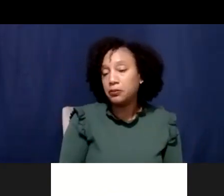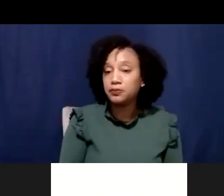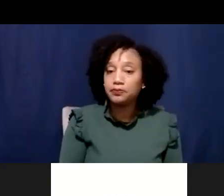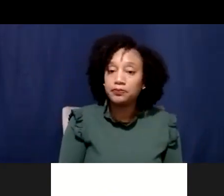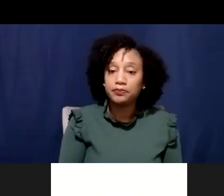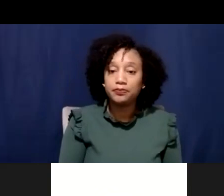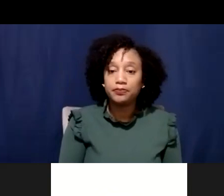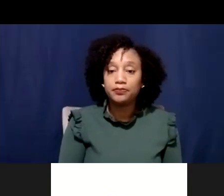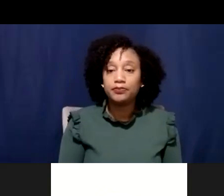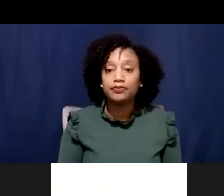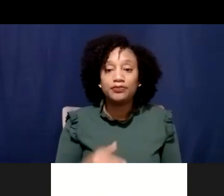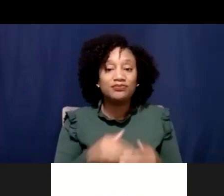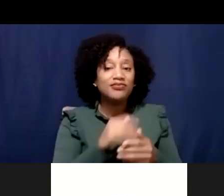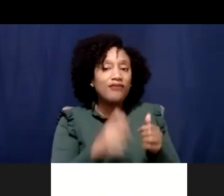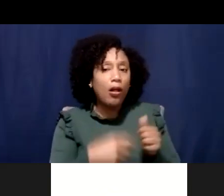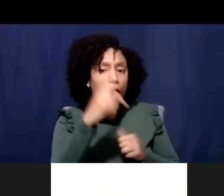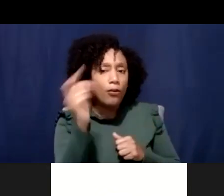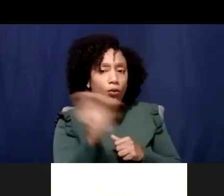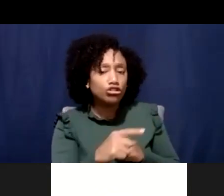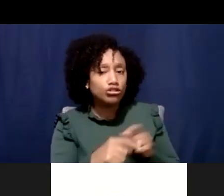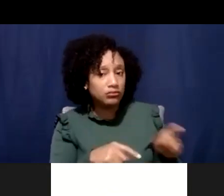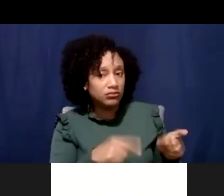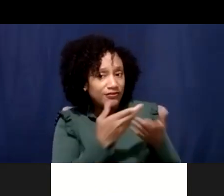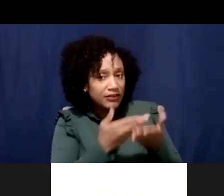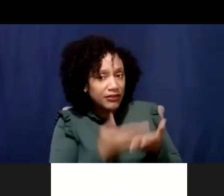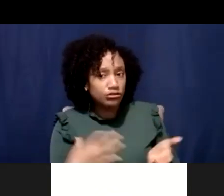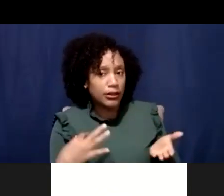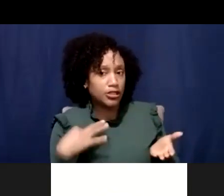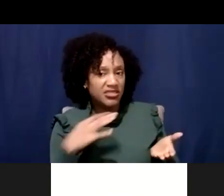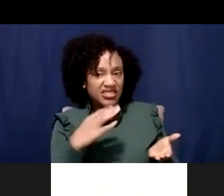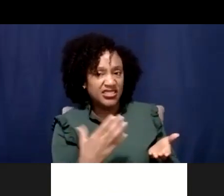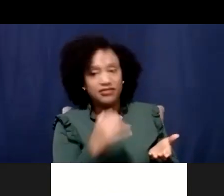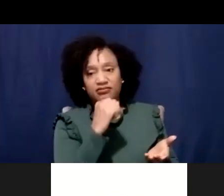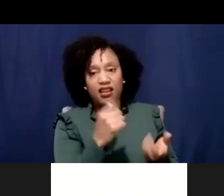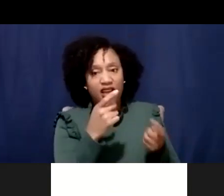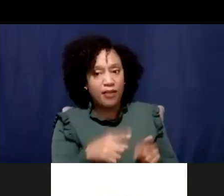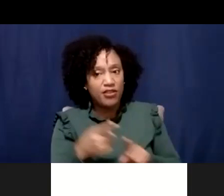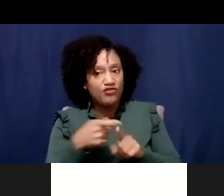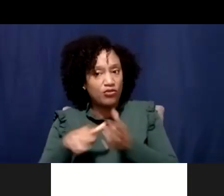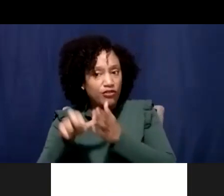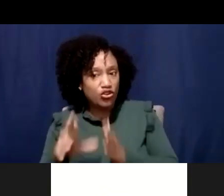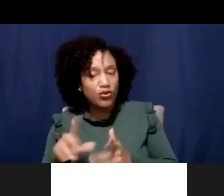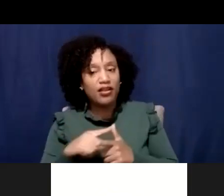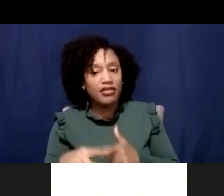And the follow-up to that was if the verification of eligibility is not done by the reviewers, I'd rather use the space